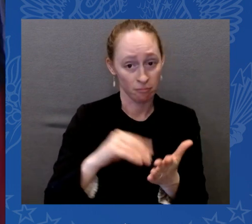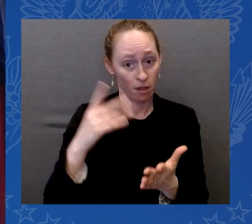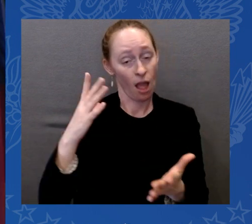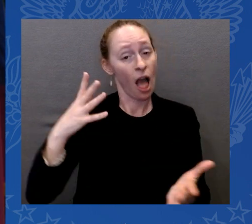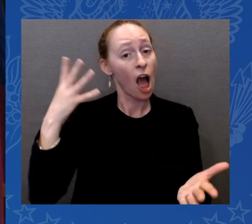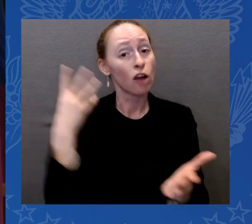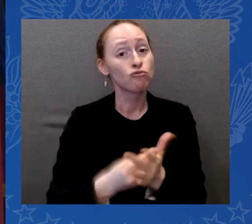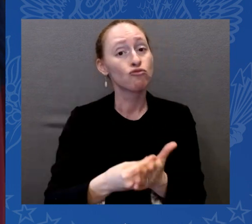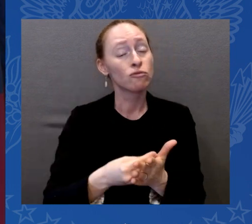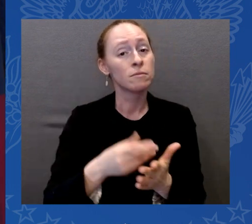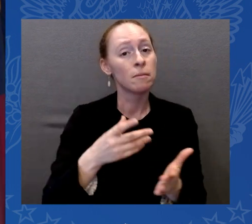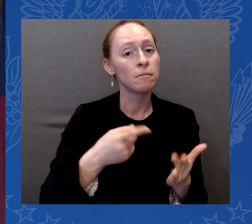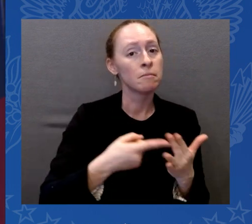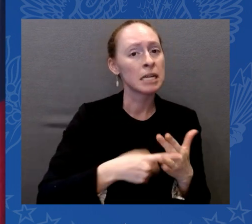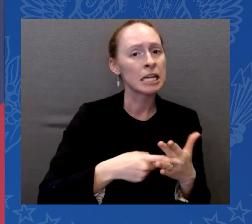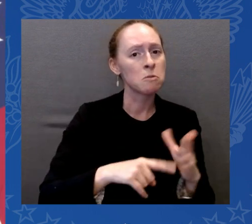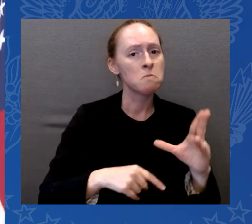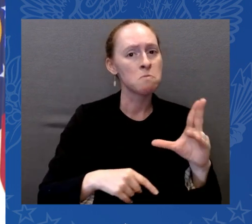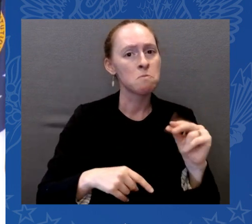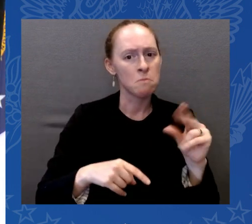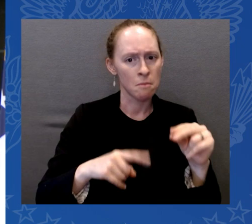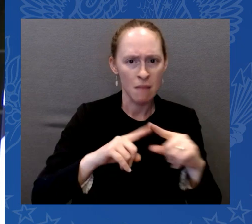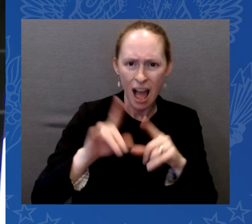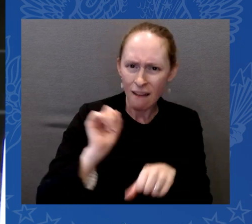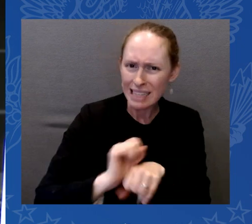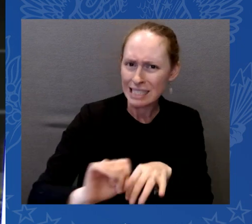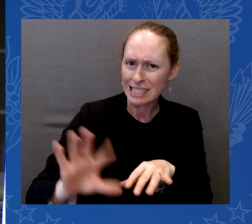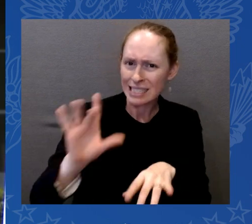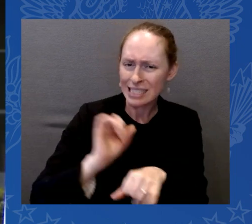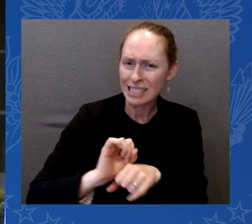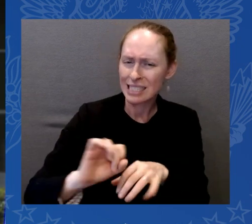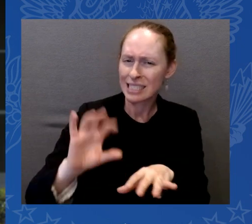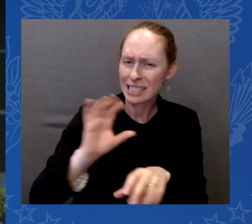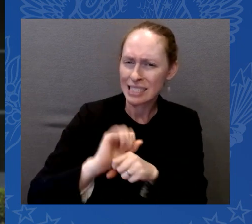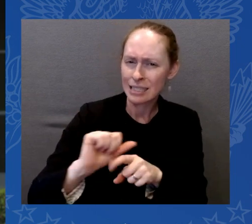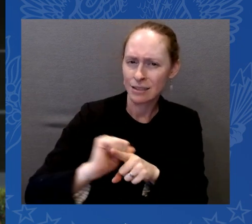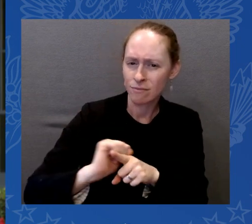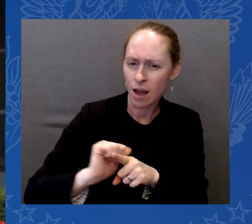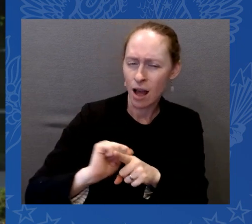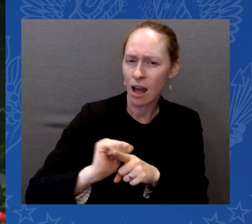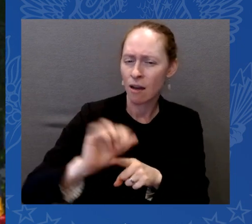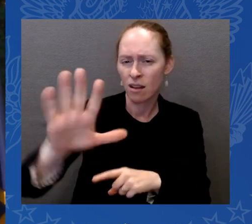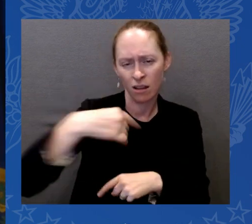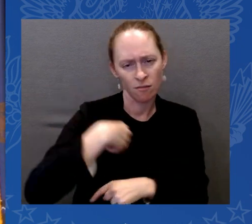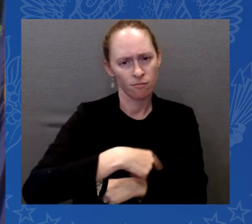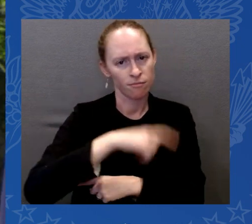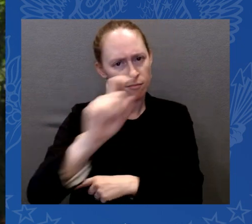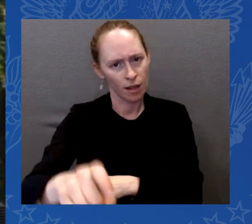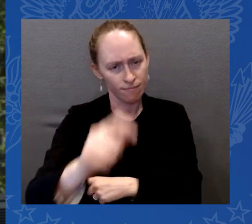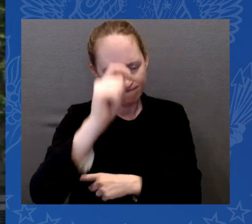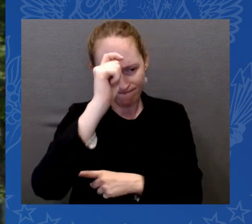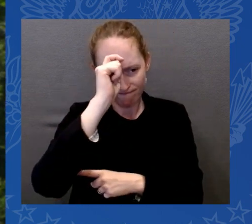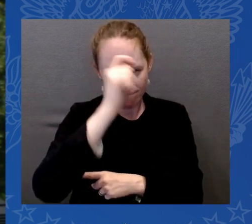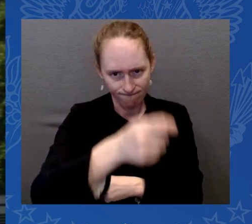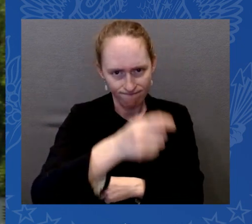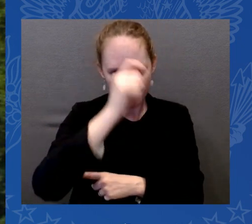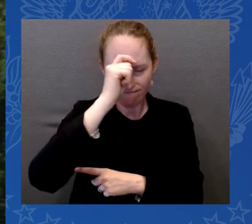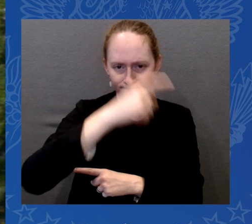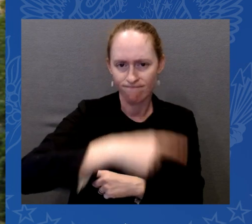So, folks, let's give them credit for what they deserve. They're not only good at what they do, they work like hell to get to be able to do what they do.